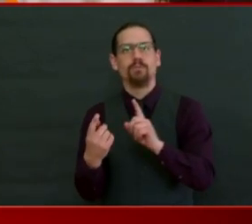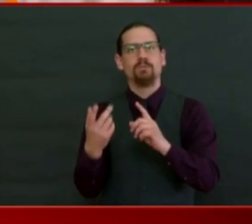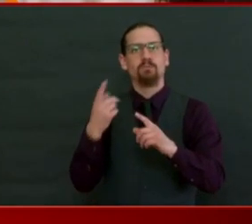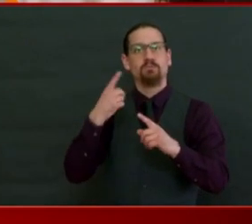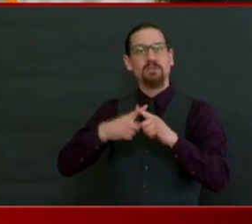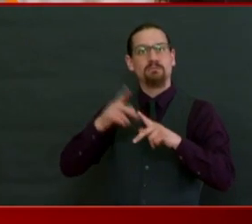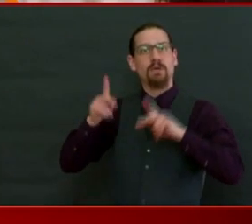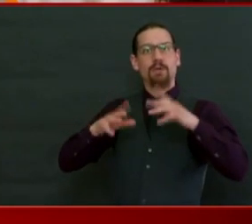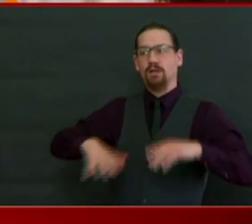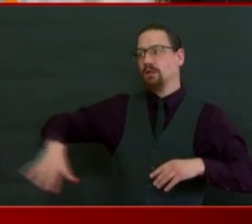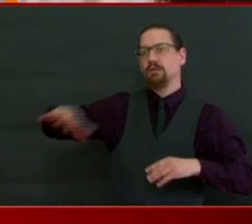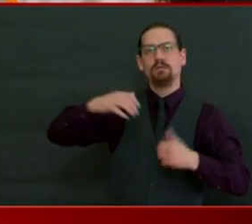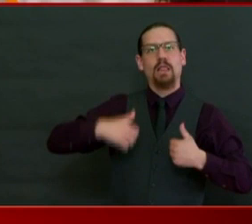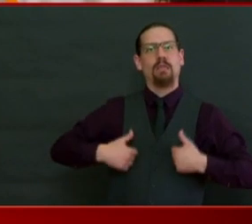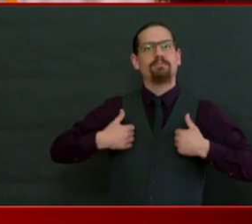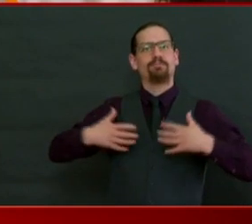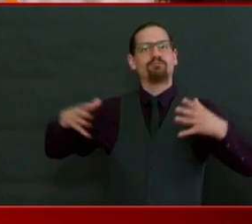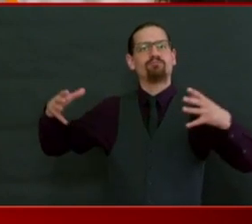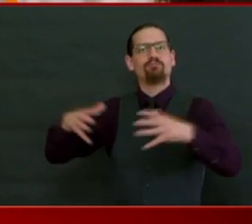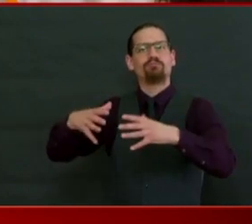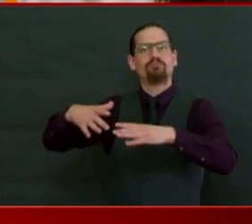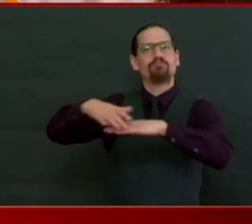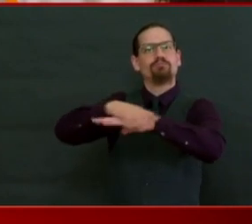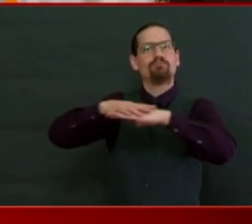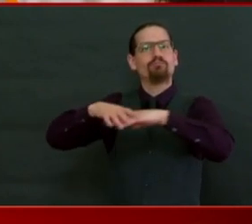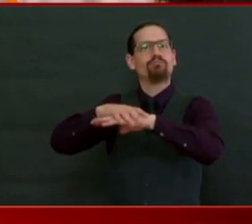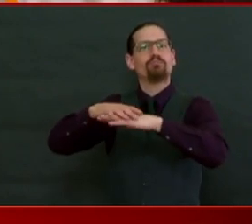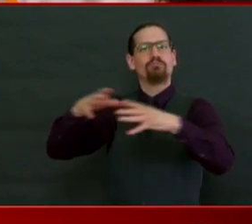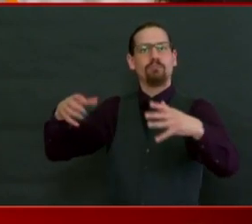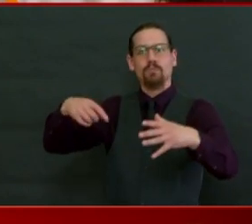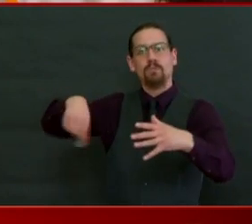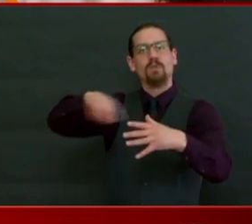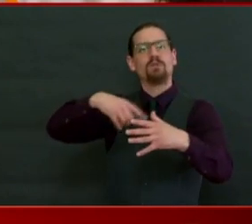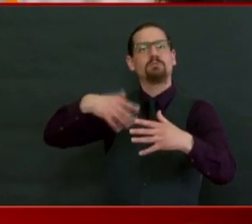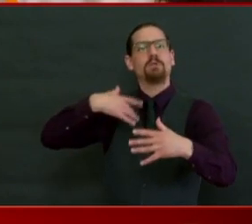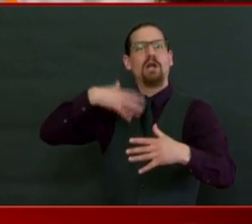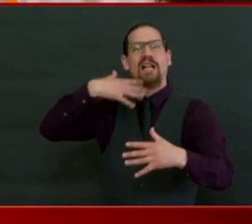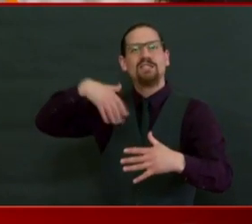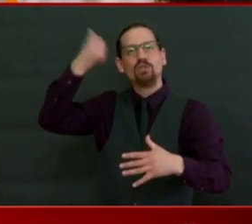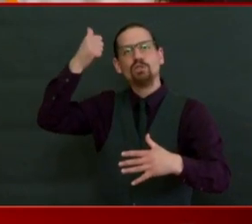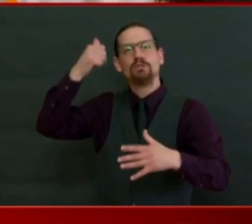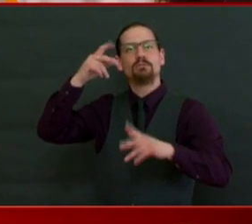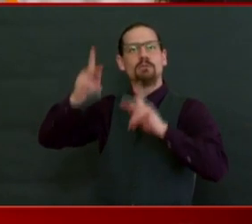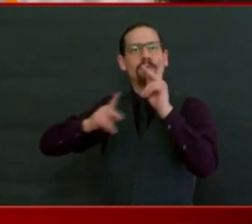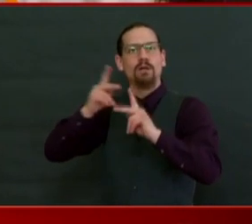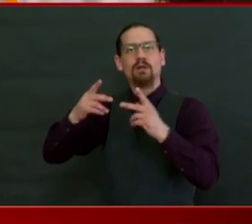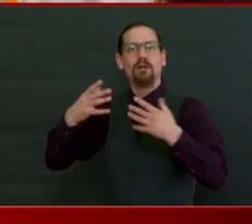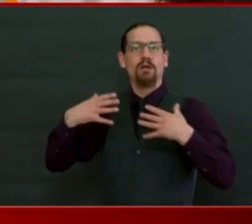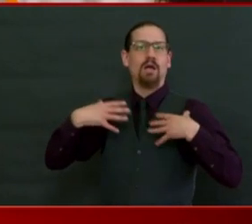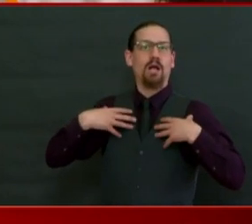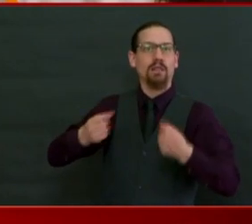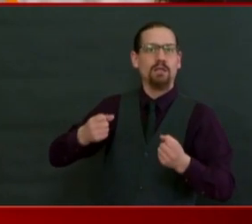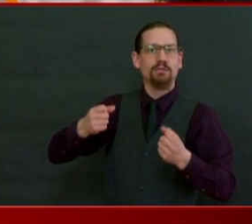LEADING TO THE TRANSMISSION AND IT IS OCCURRING IN A POPULATION THAT IS MEDICALLY AND PHYSICALLY